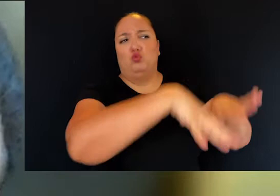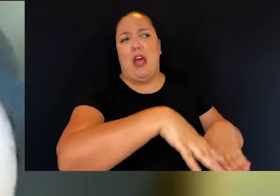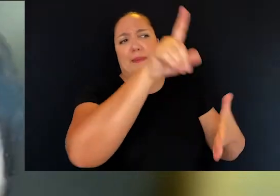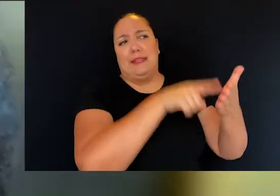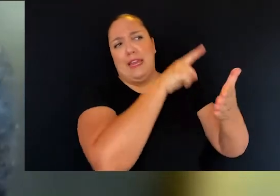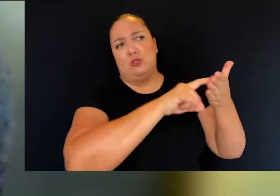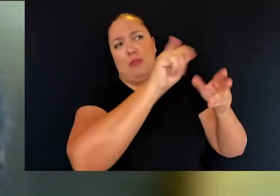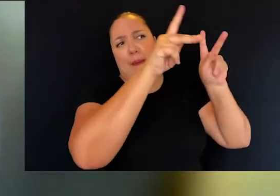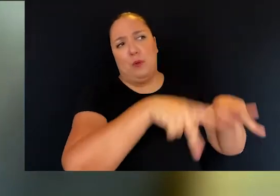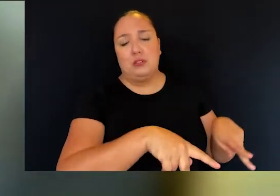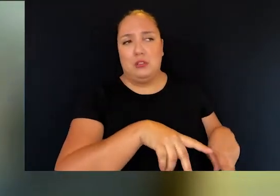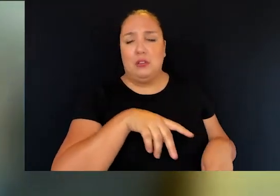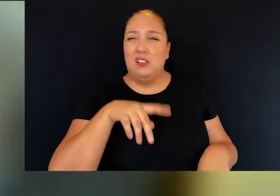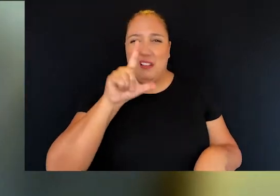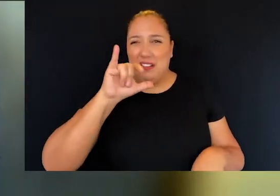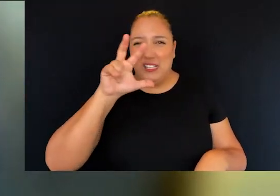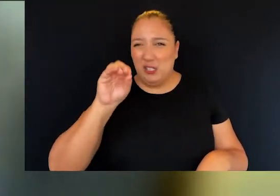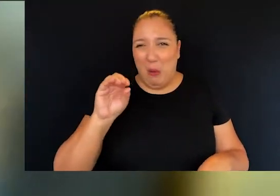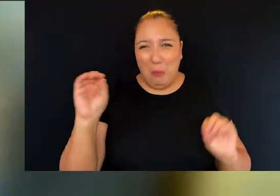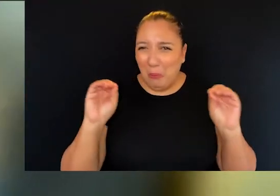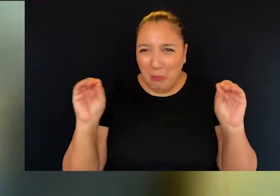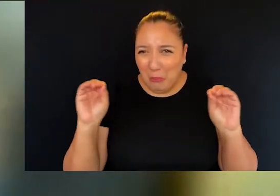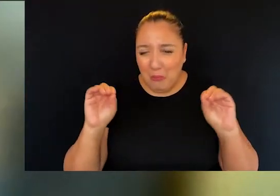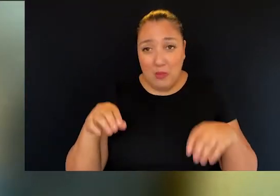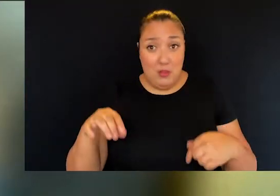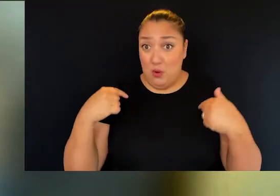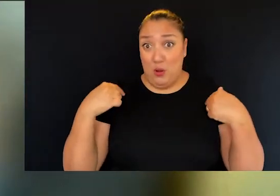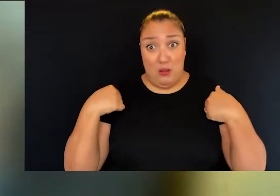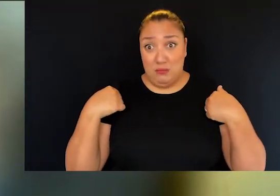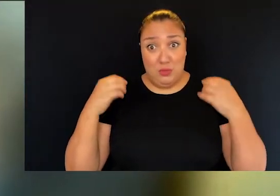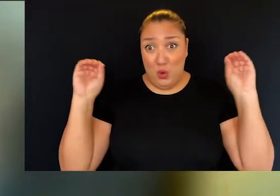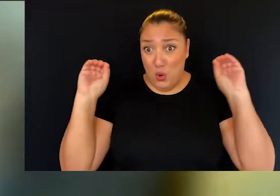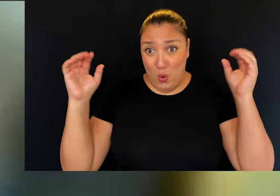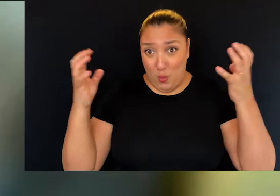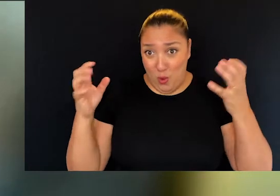We don't. No one wants to cancel Beyoncé́, or anyone else for that matter.